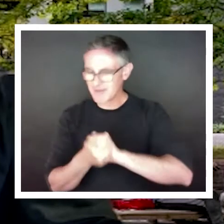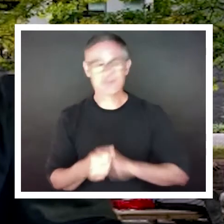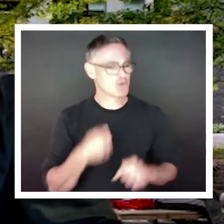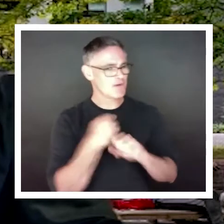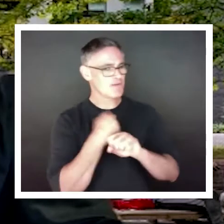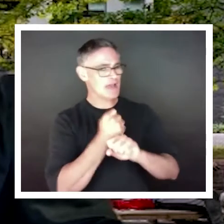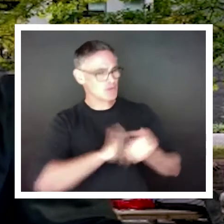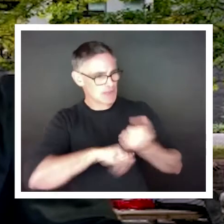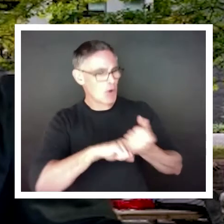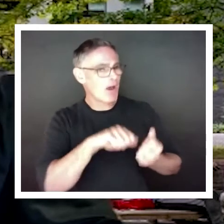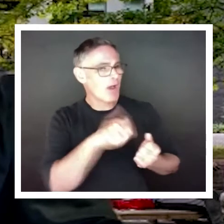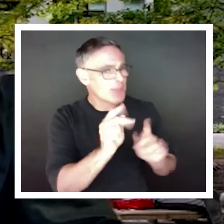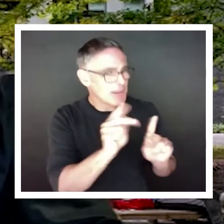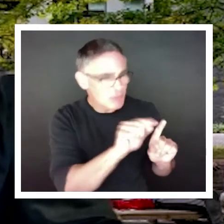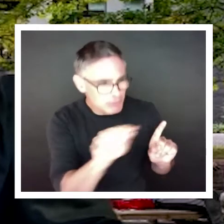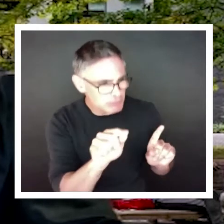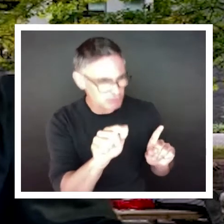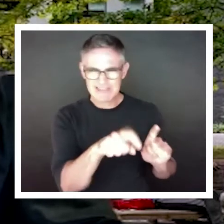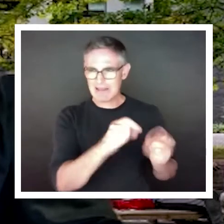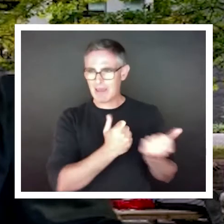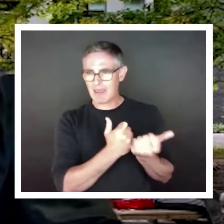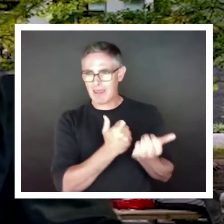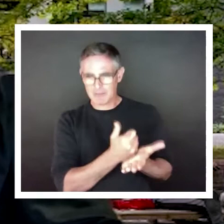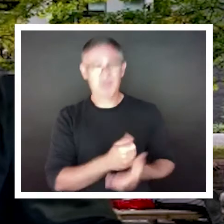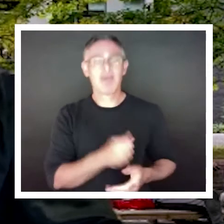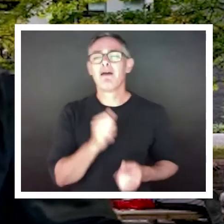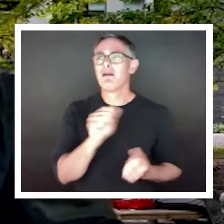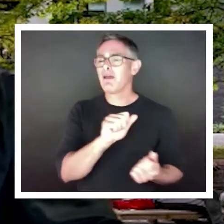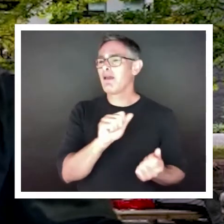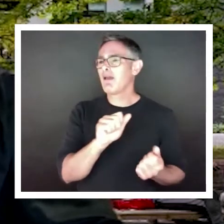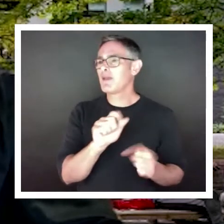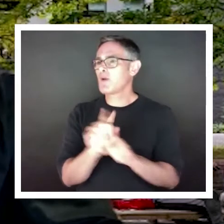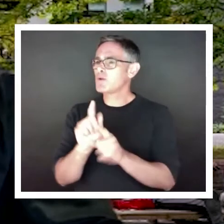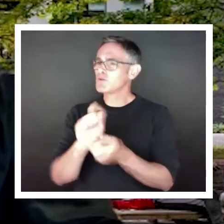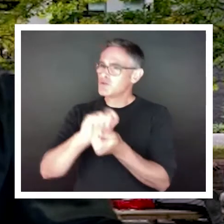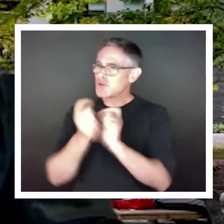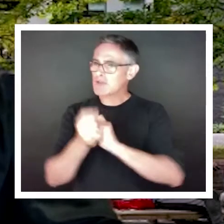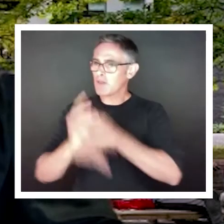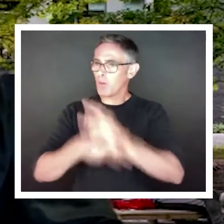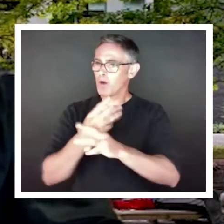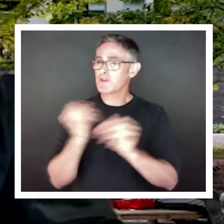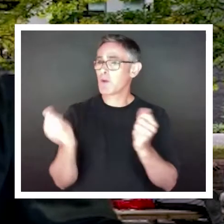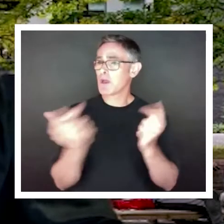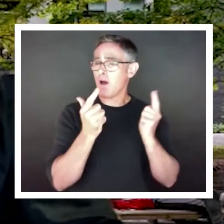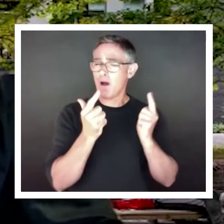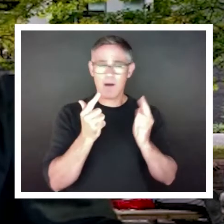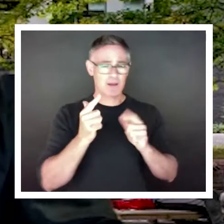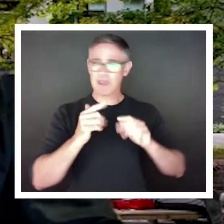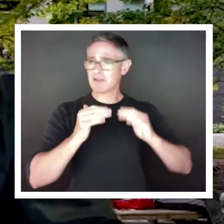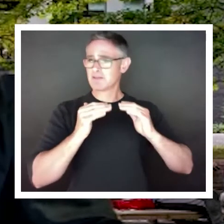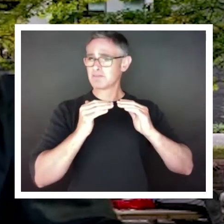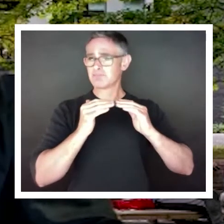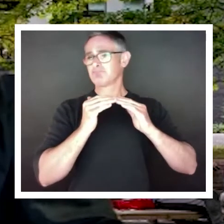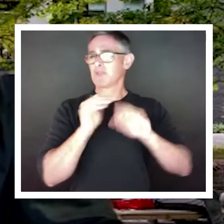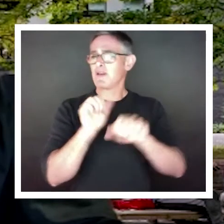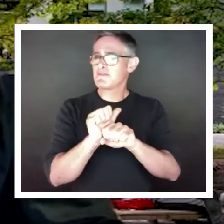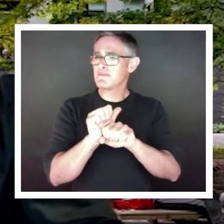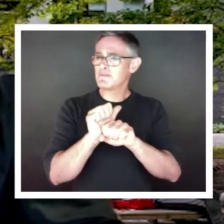where we can all stand together in a world where we uplift each other and fight together against the evils of ignorance and discrimination.